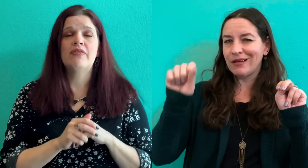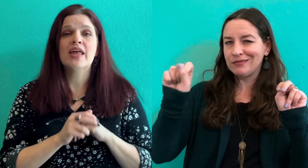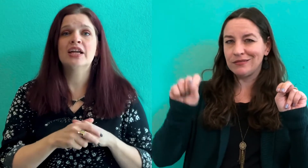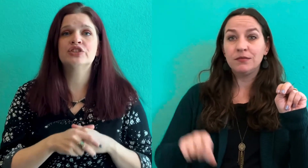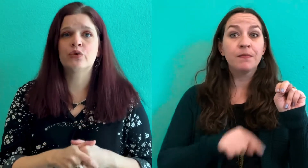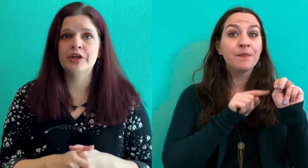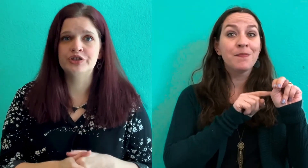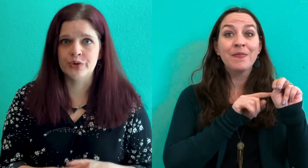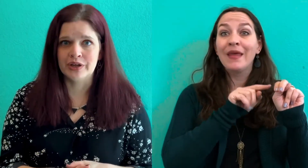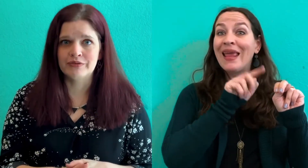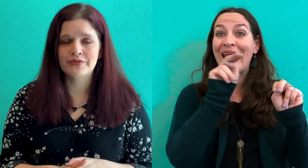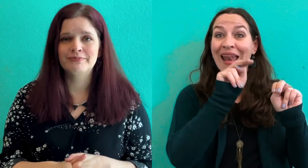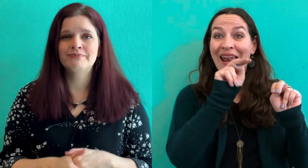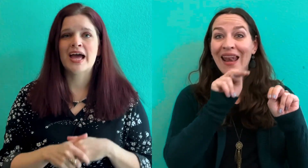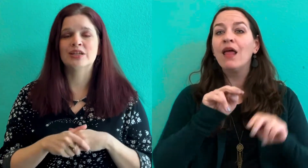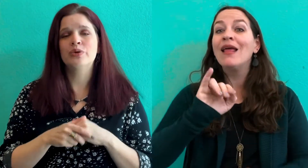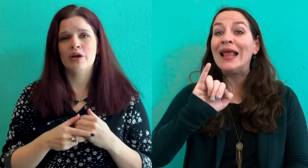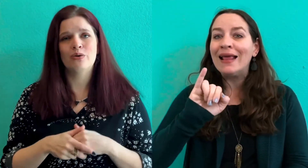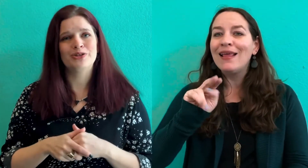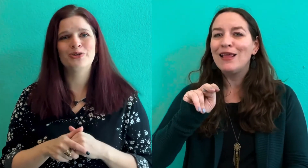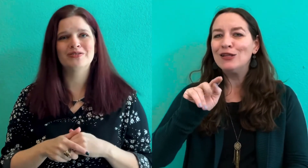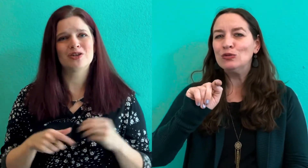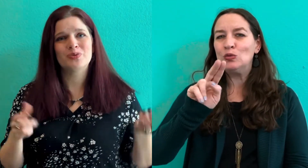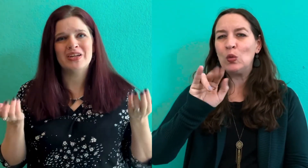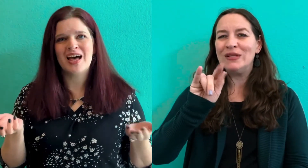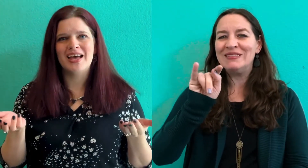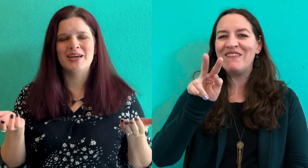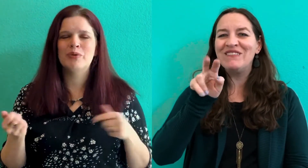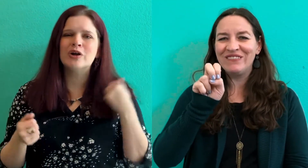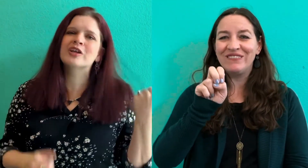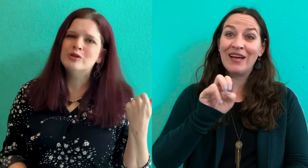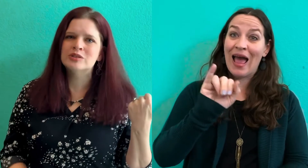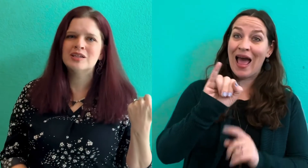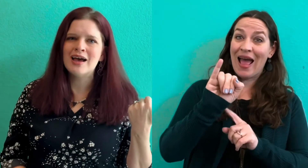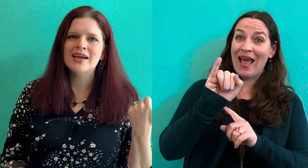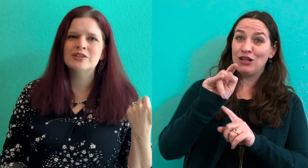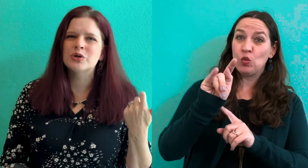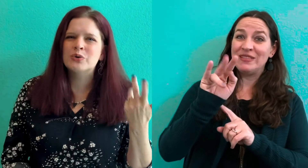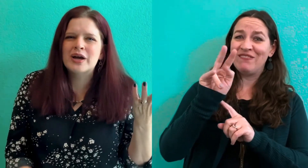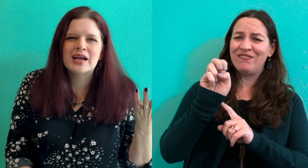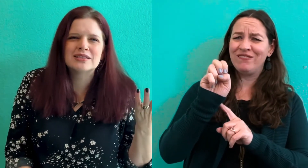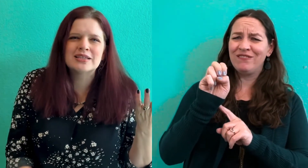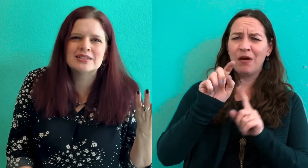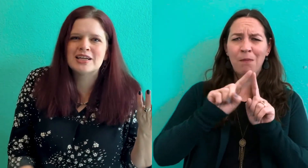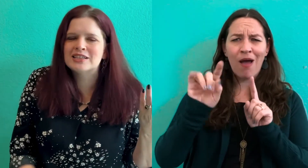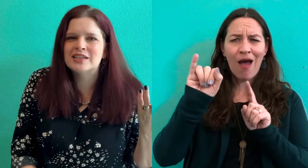And that is for intuitive. As we know, intuitive starts with an I, but we already used an I, so I guess they decided that an